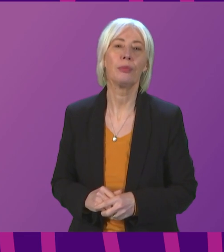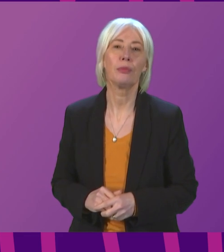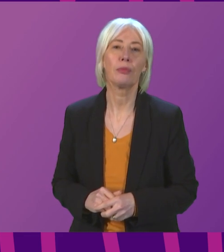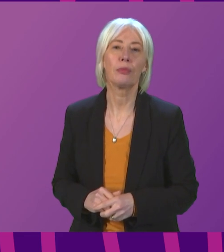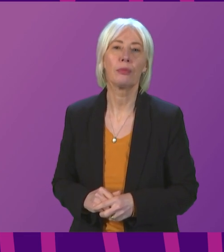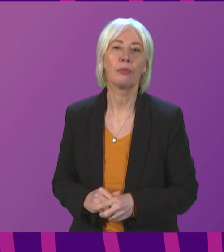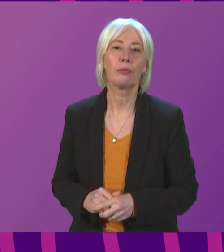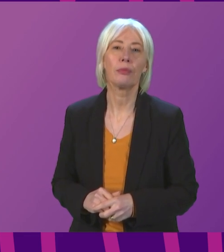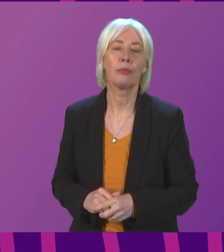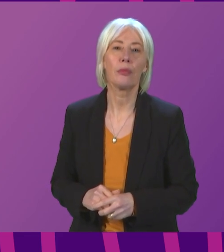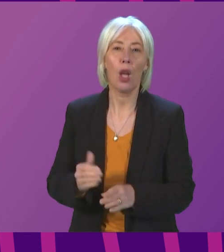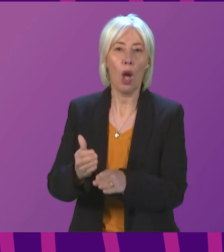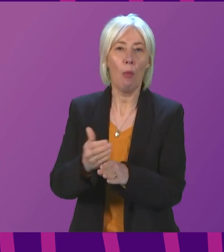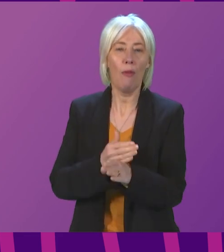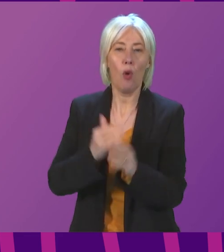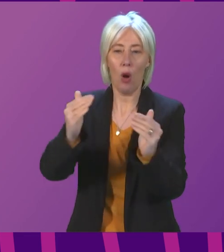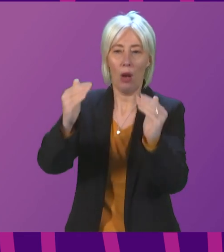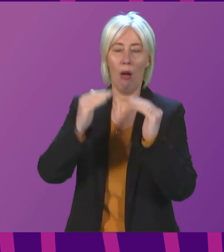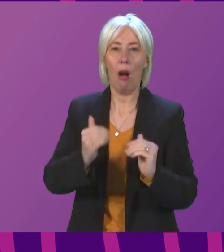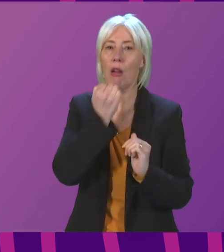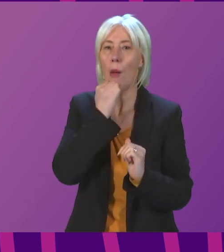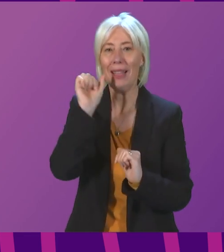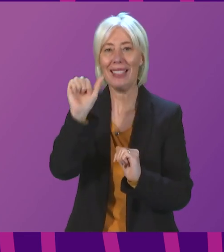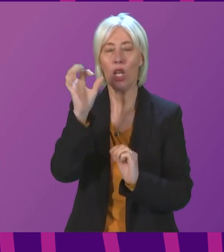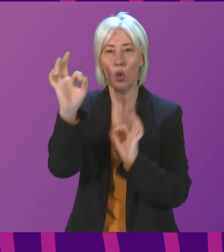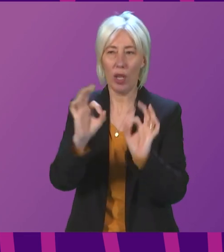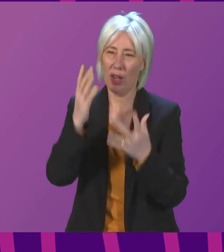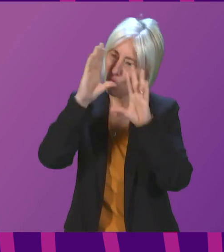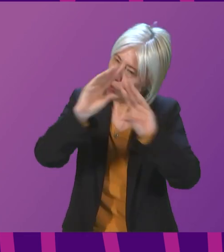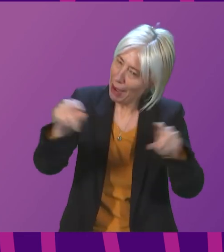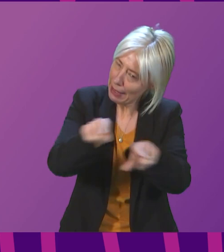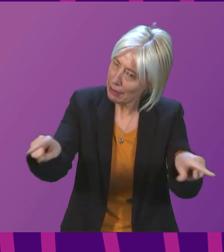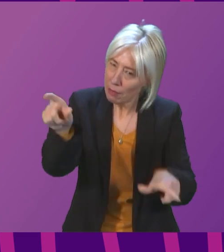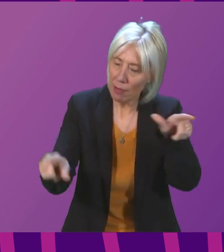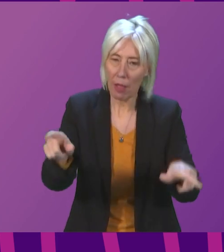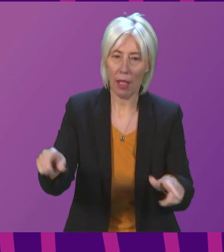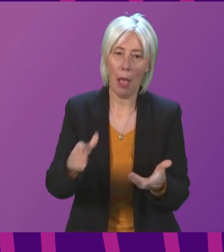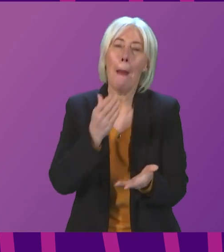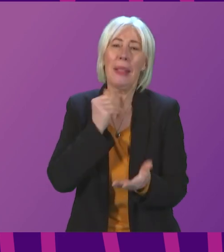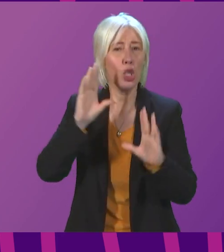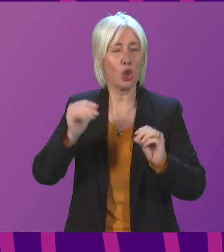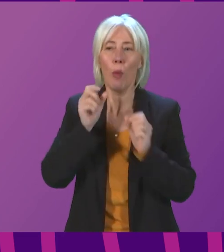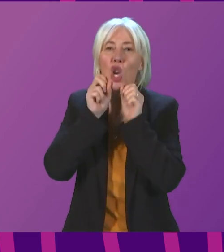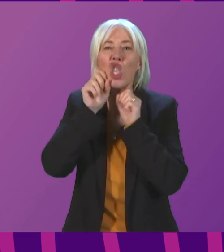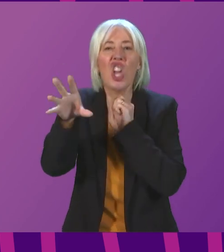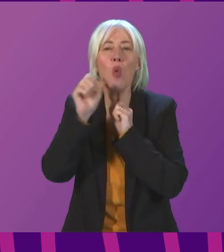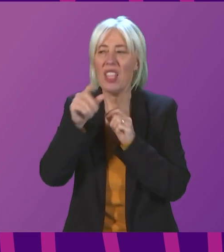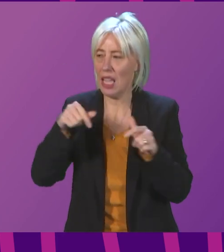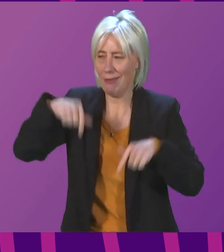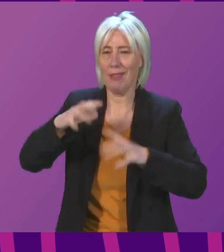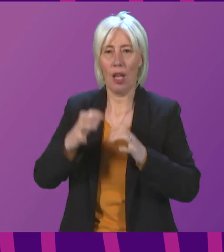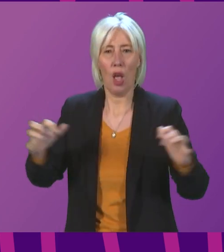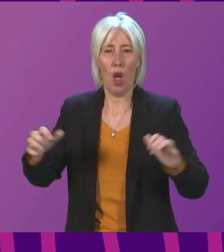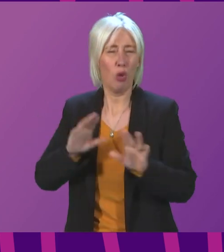I remind members to desist from shouting across the chamber when we are trying to hear questions